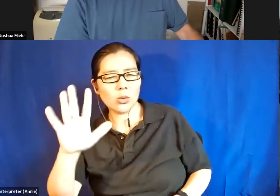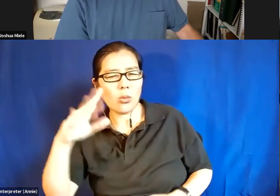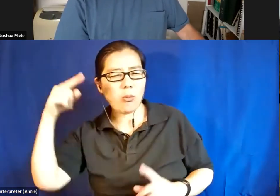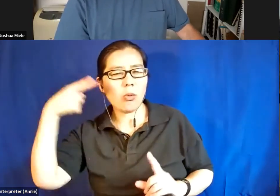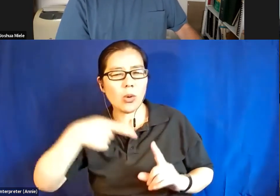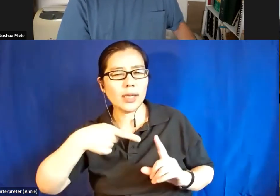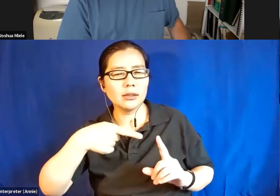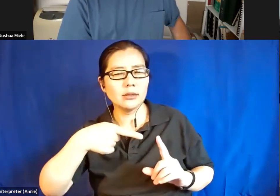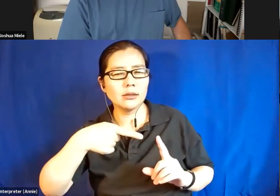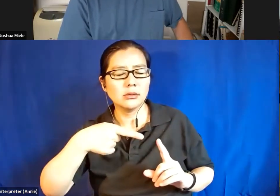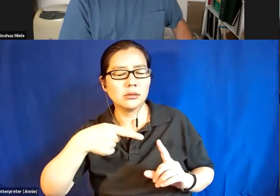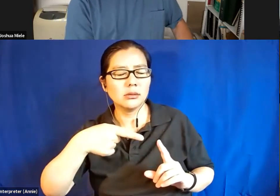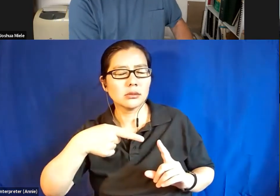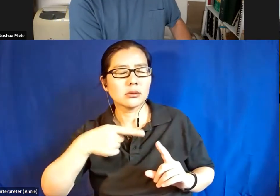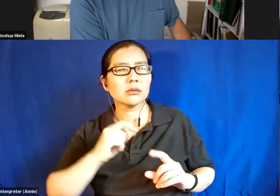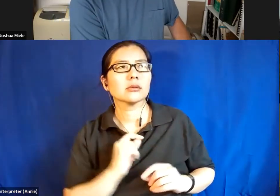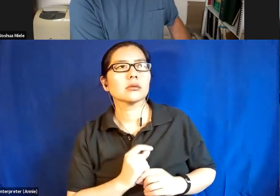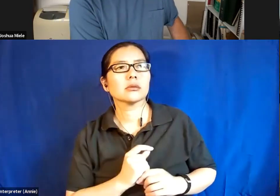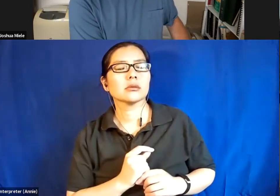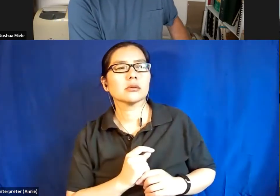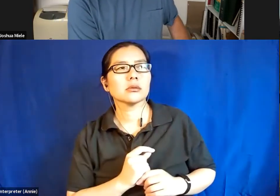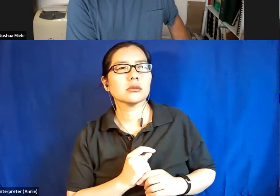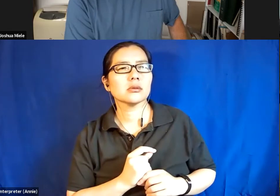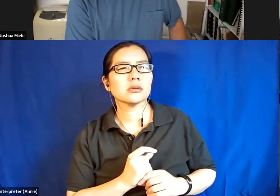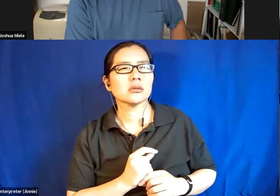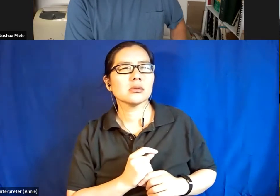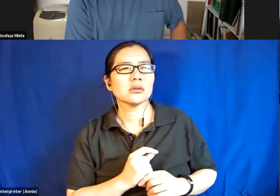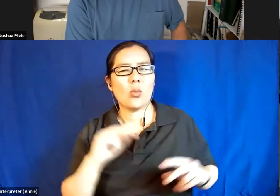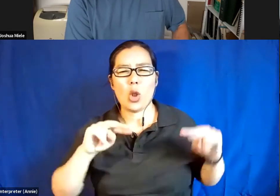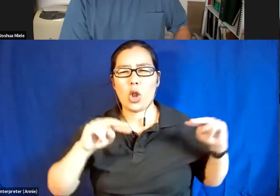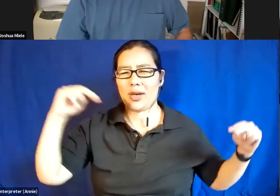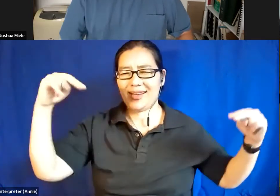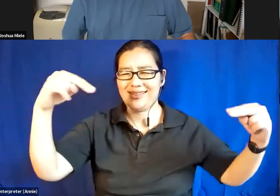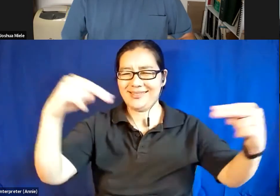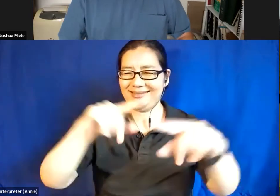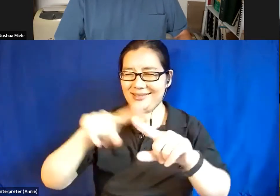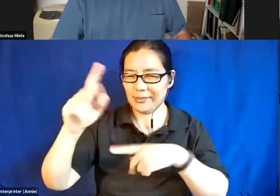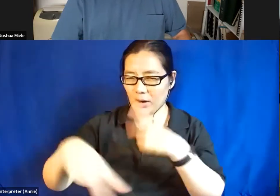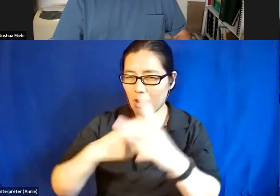we're really looking at a combination of technologies. So with that, Matthew, why don't you tell us